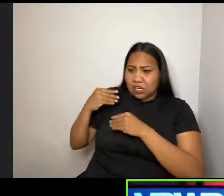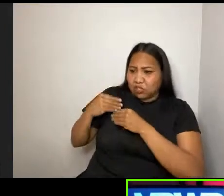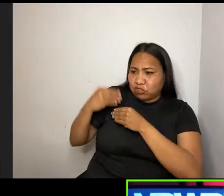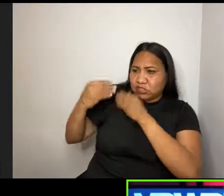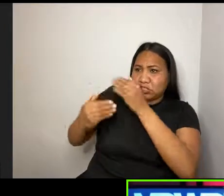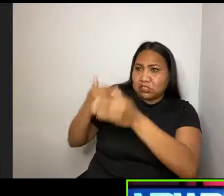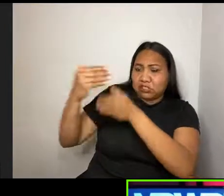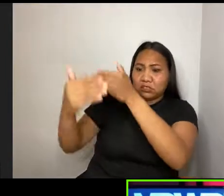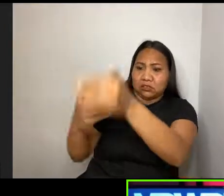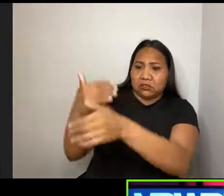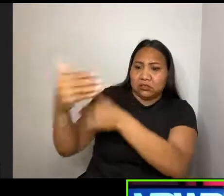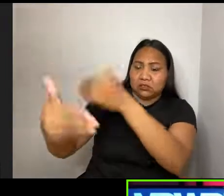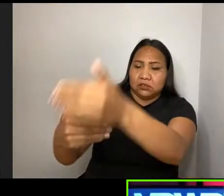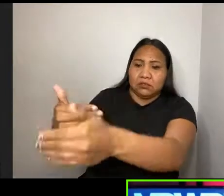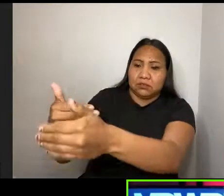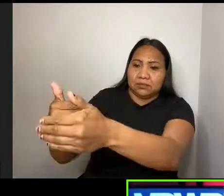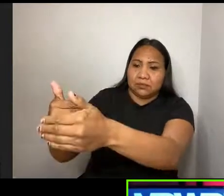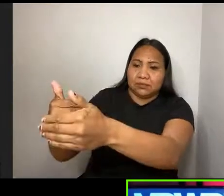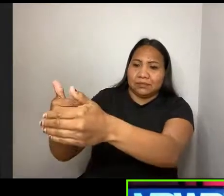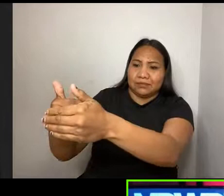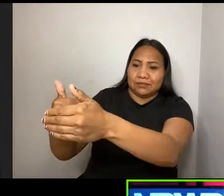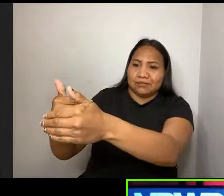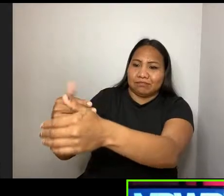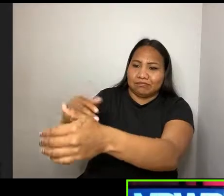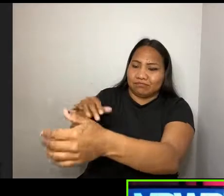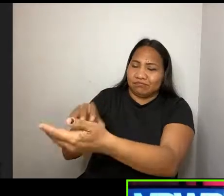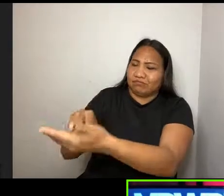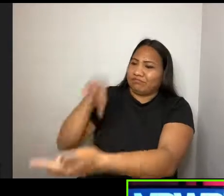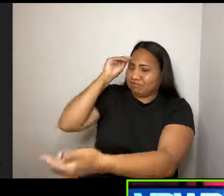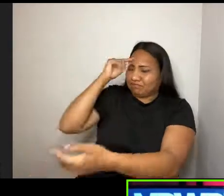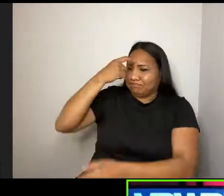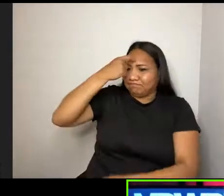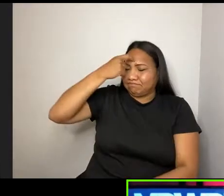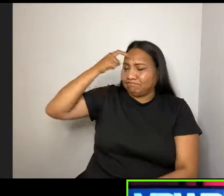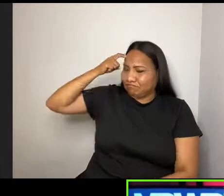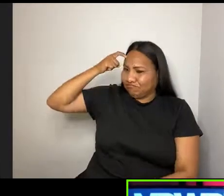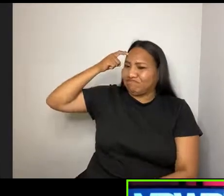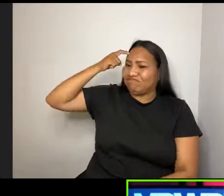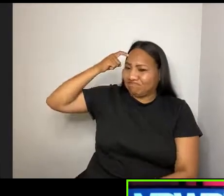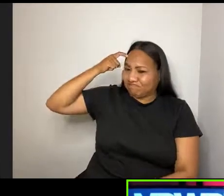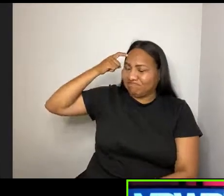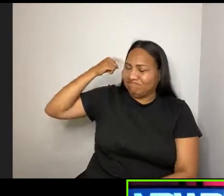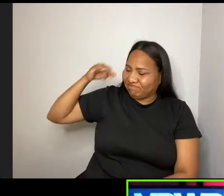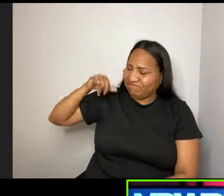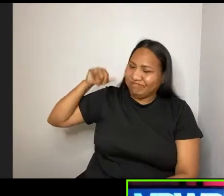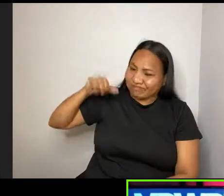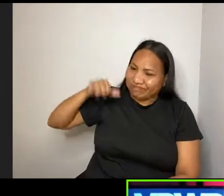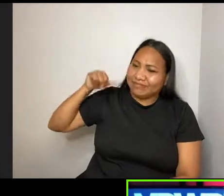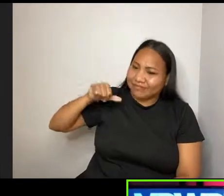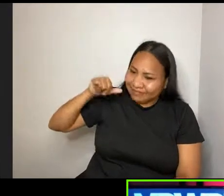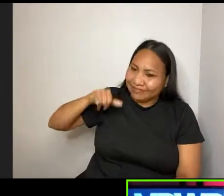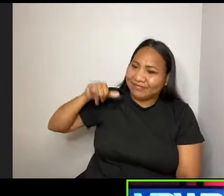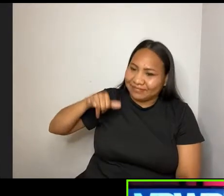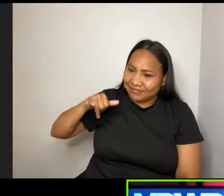spoke to me. The ancestors spoke to me and